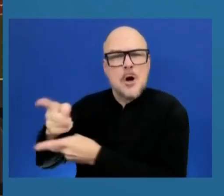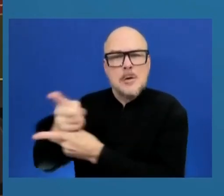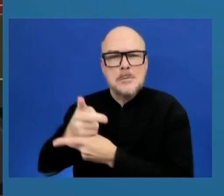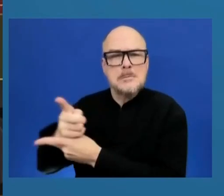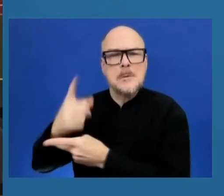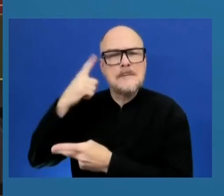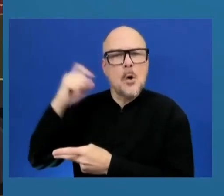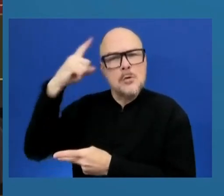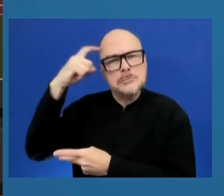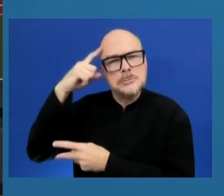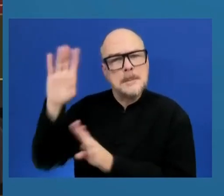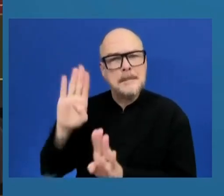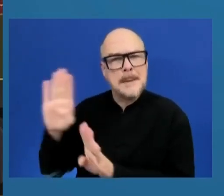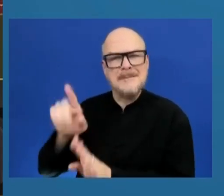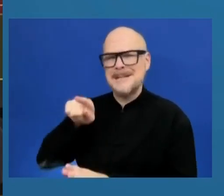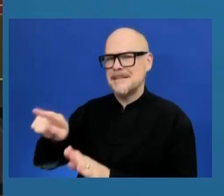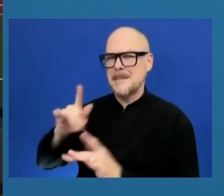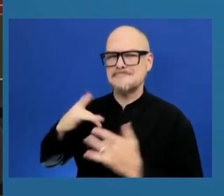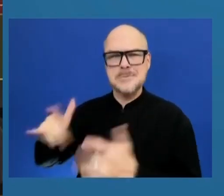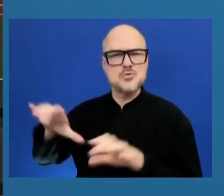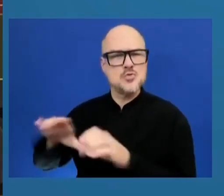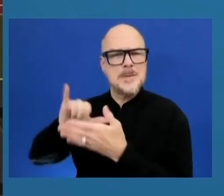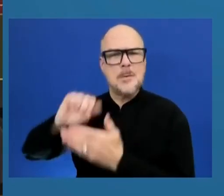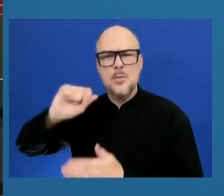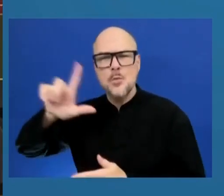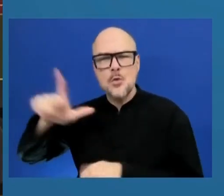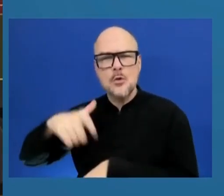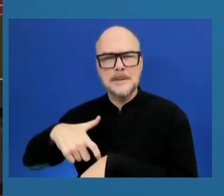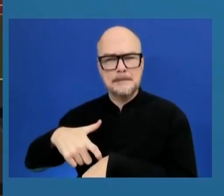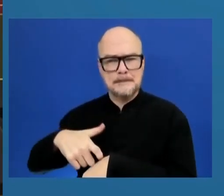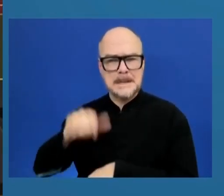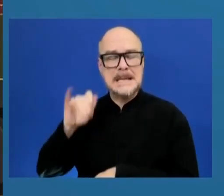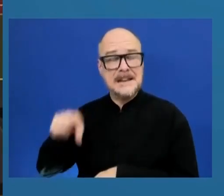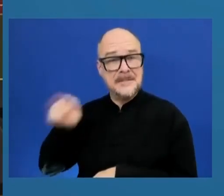and if they see something that does not look like it's in the common practice of this individual, you know,